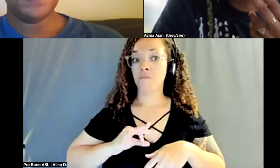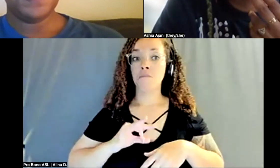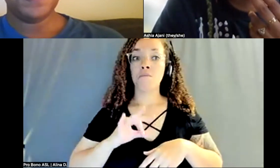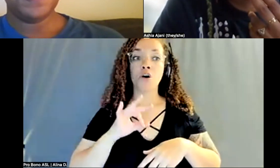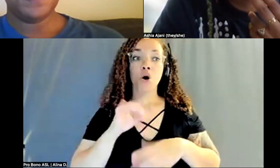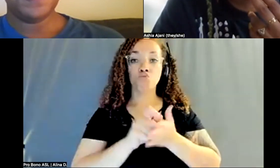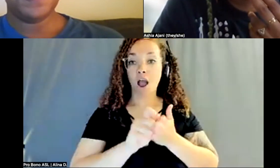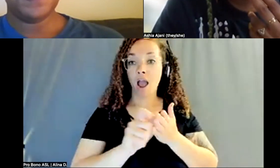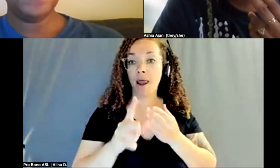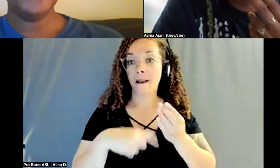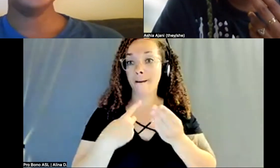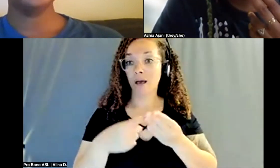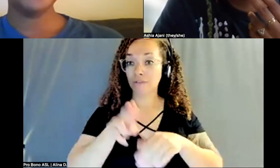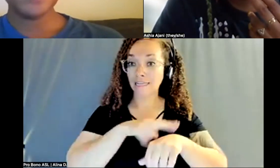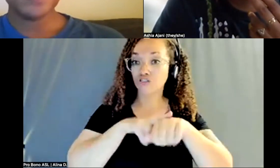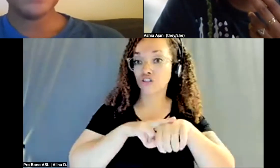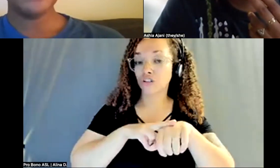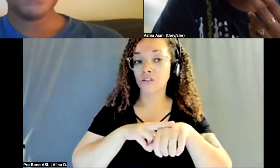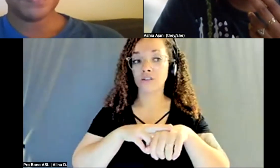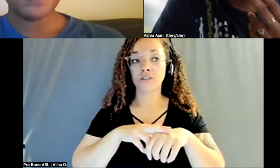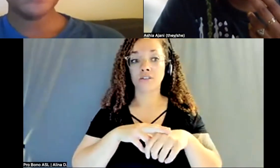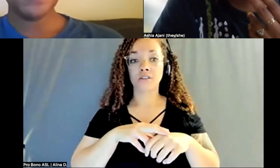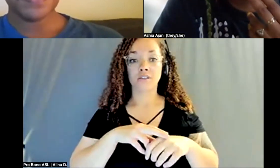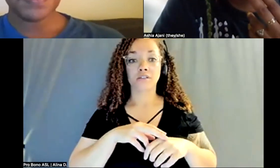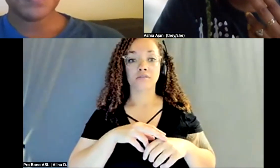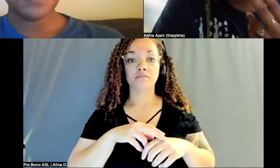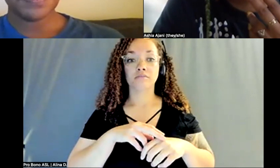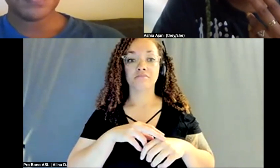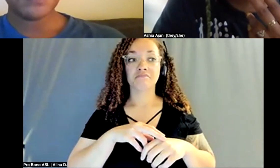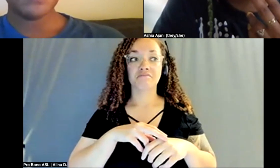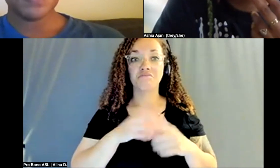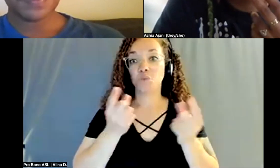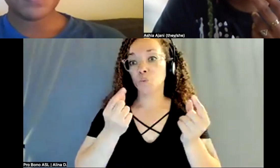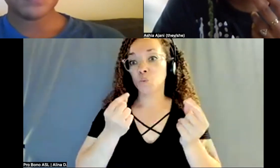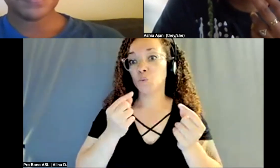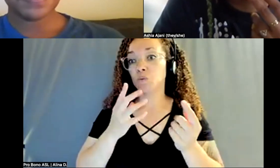do any of that writing like out in nature like how does that sort of look like for each of y'all.